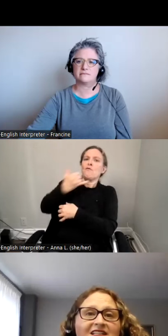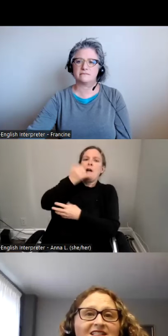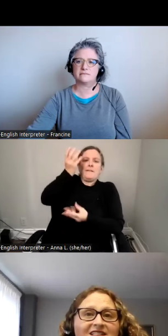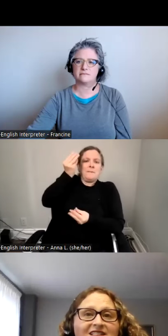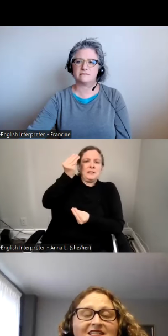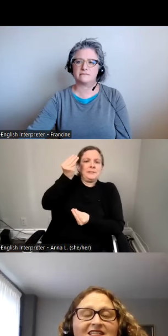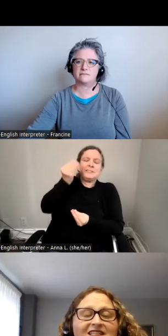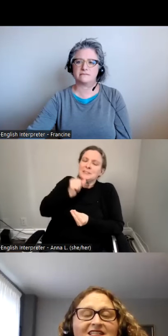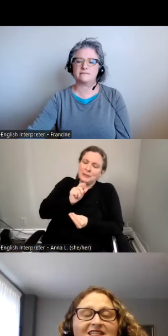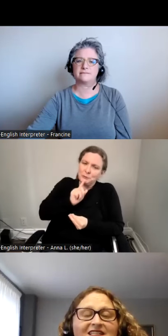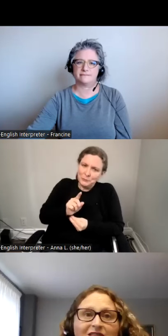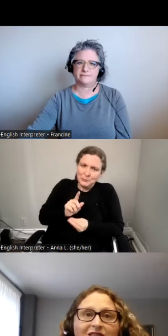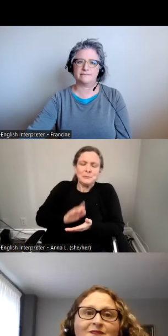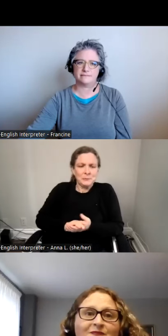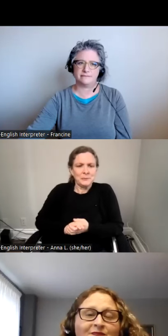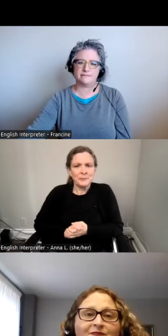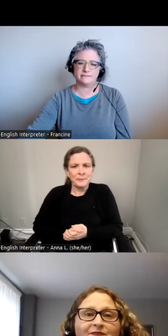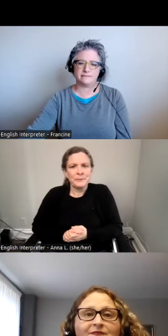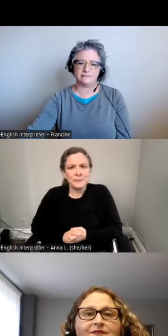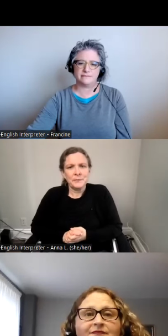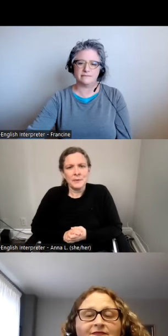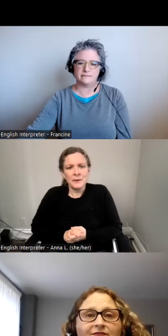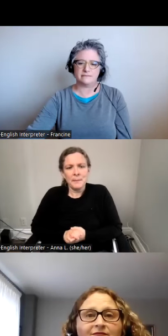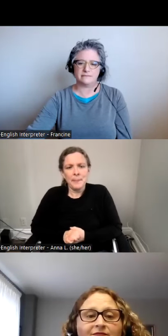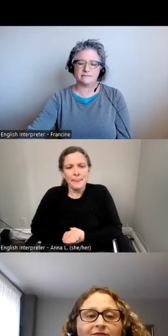2 instances to Instill, fear especially into parents who are considering vaccinating their children